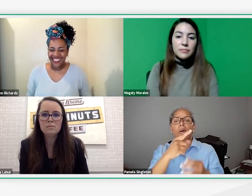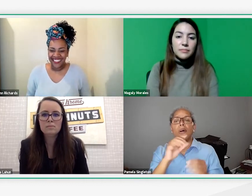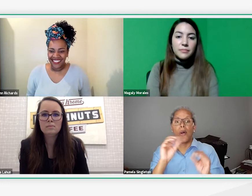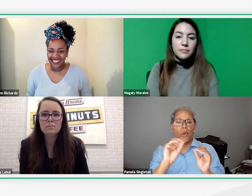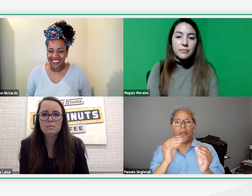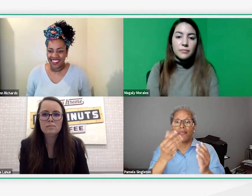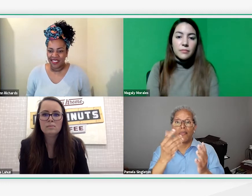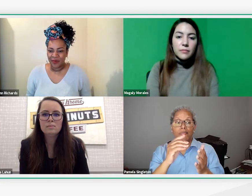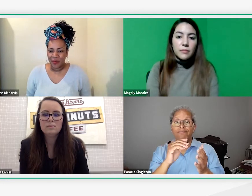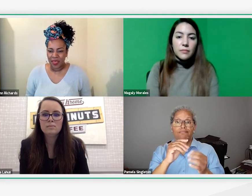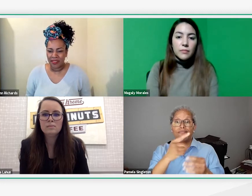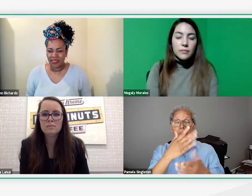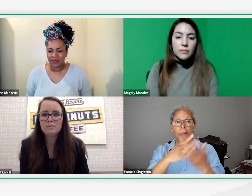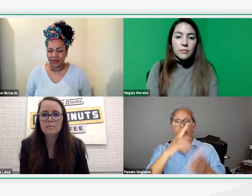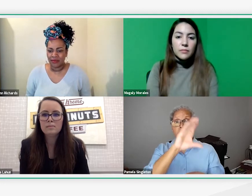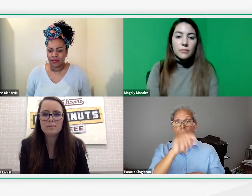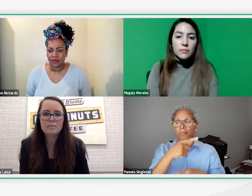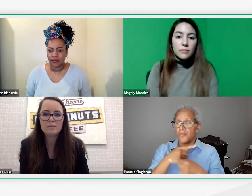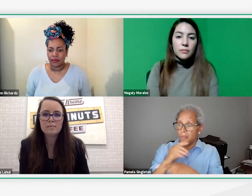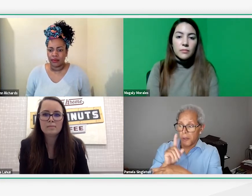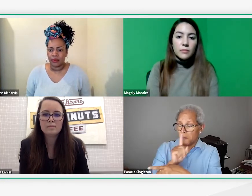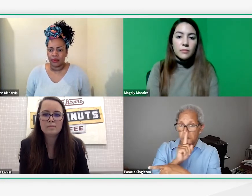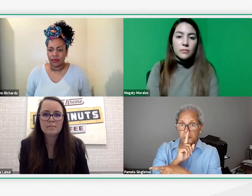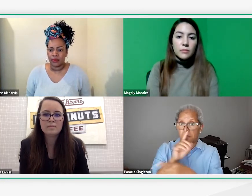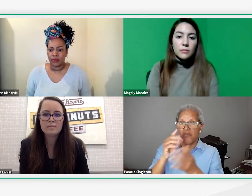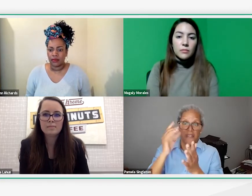earlier. Some companies,